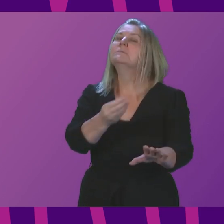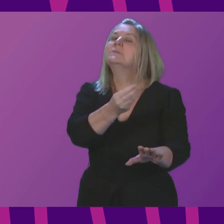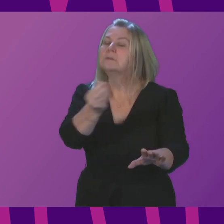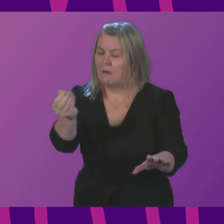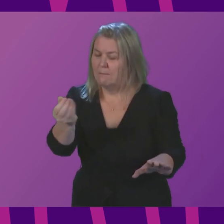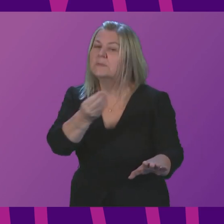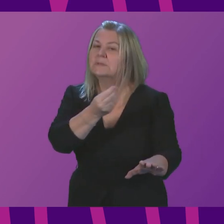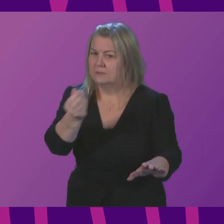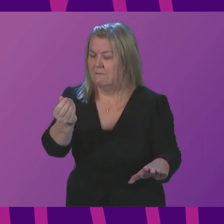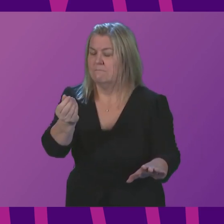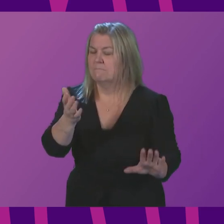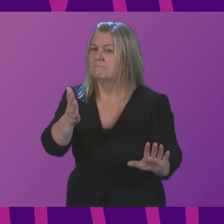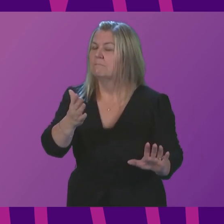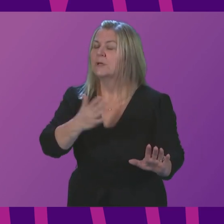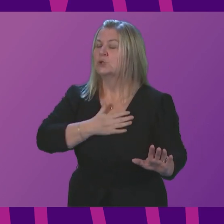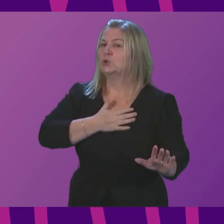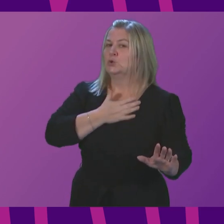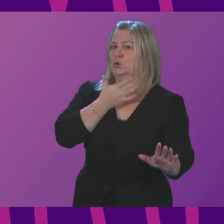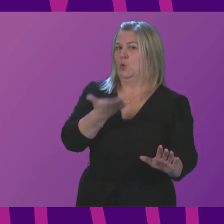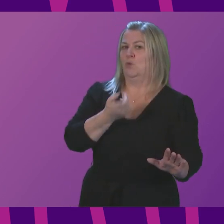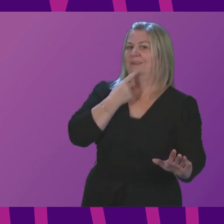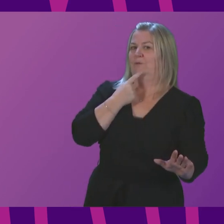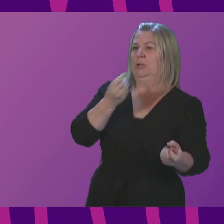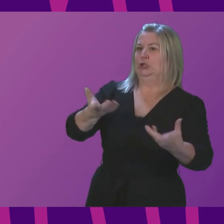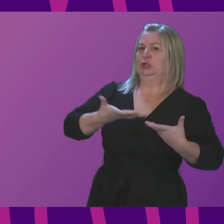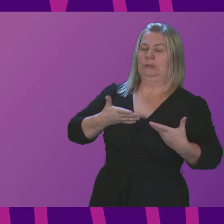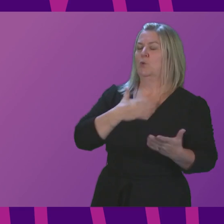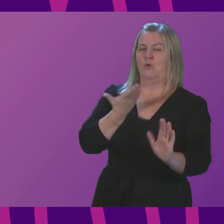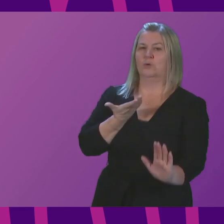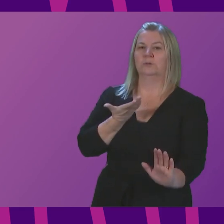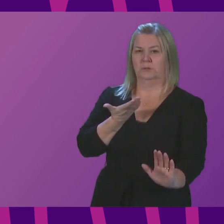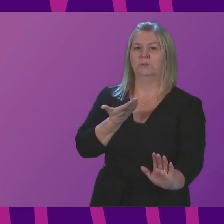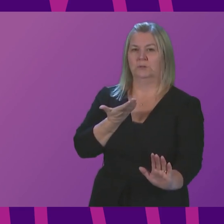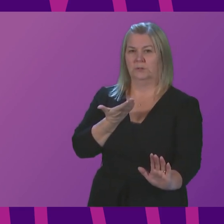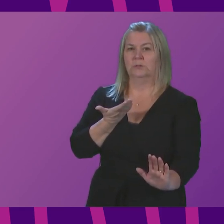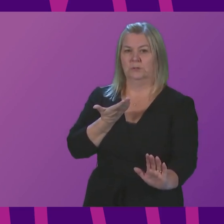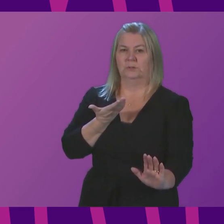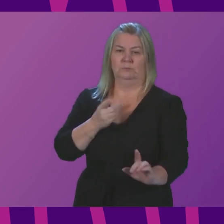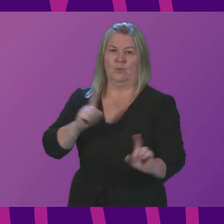do not want that information, for reasons that are important to them. It is important